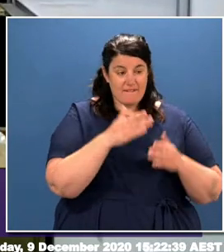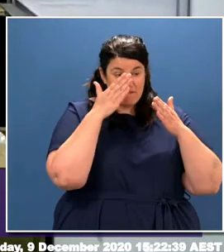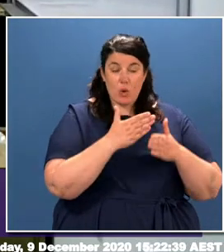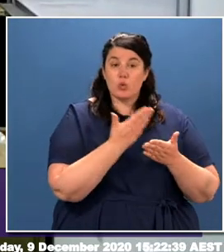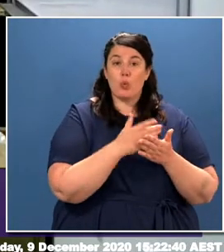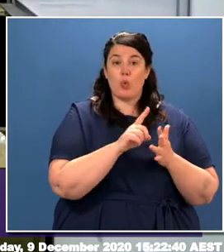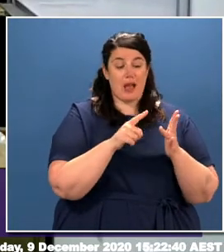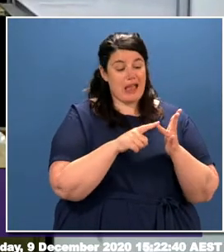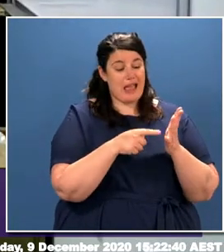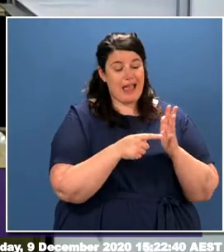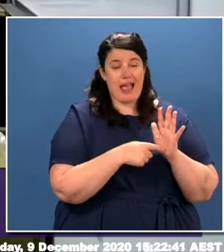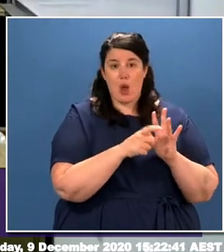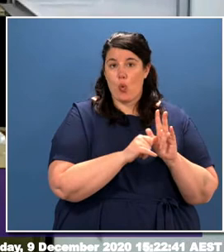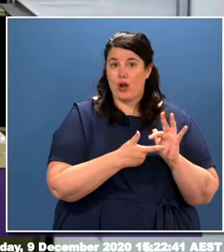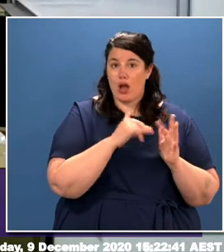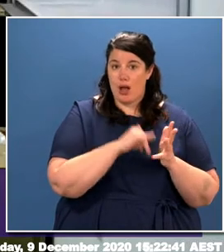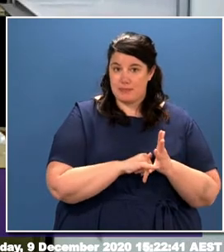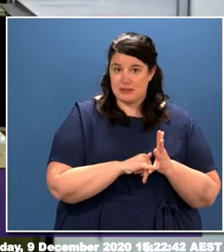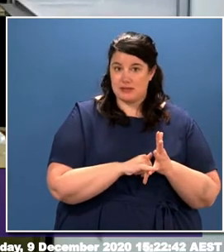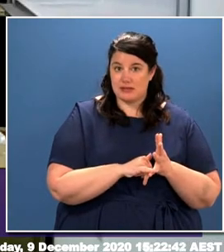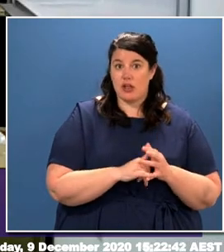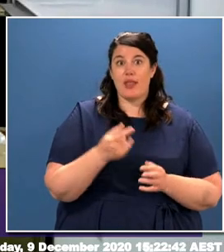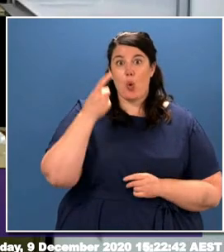they were worried about people being churned through the system, so being